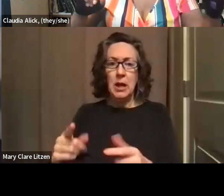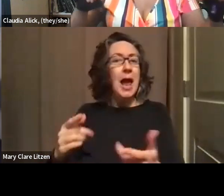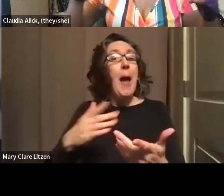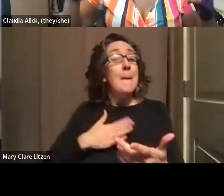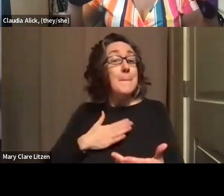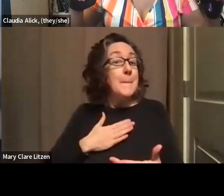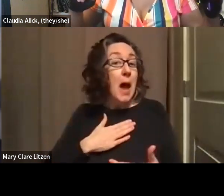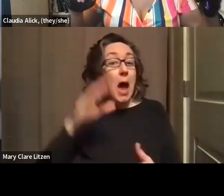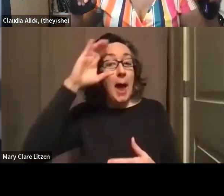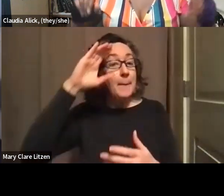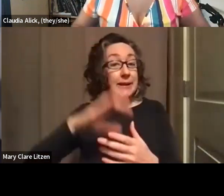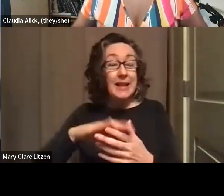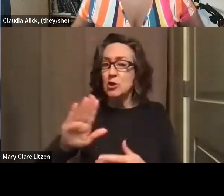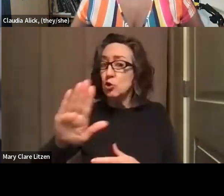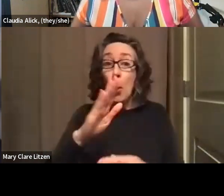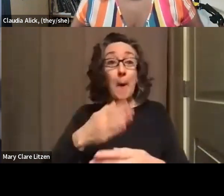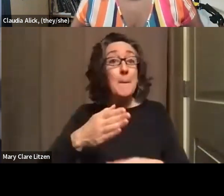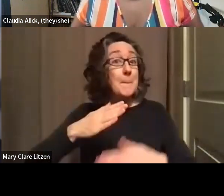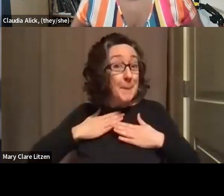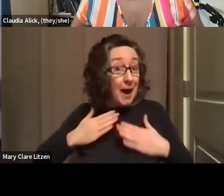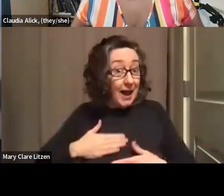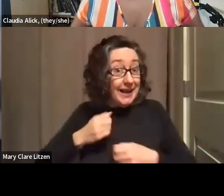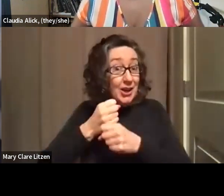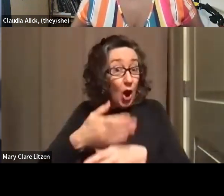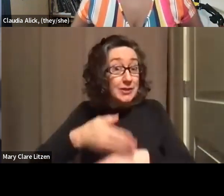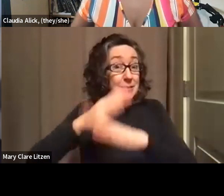thing that's causing the barrier; it's the industry that causes the barriers.